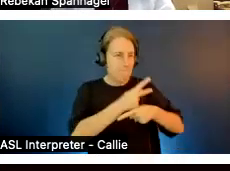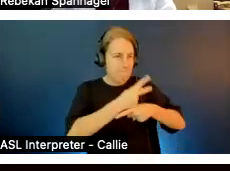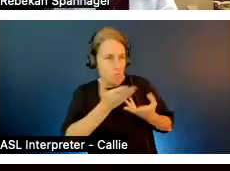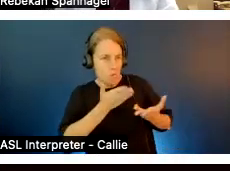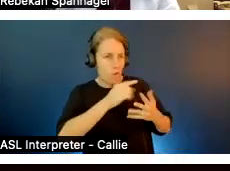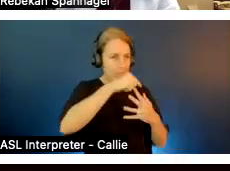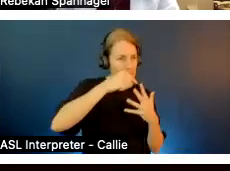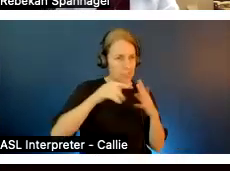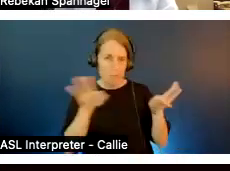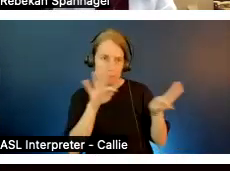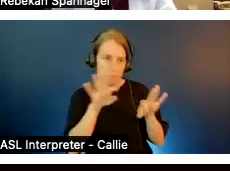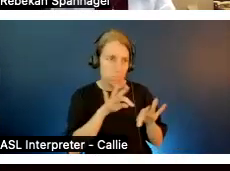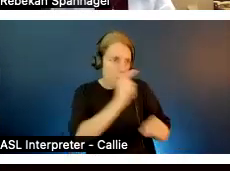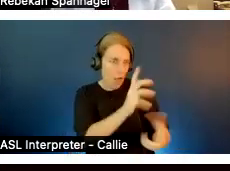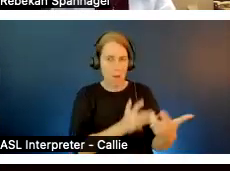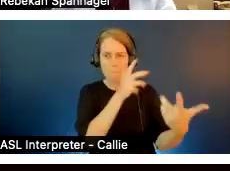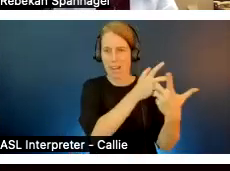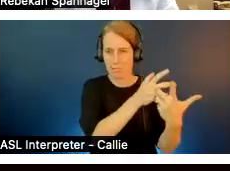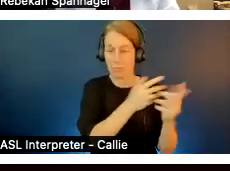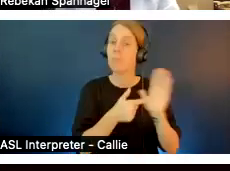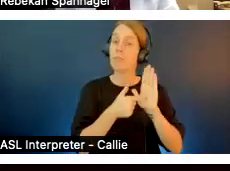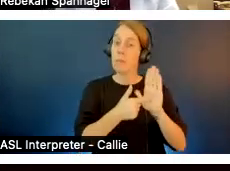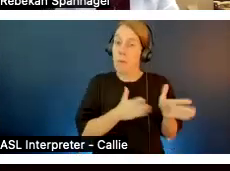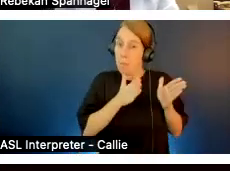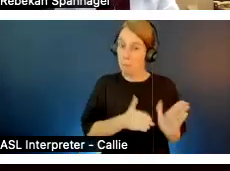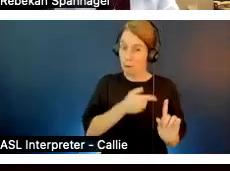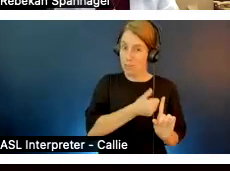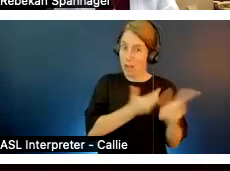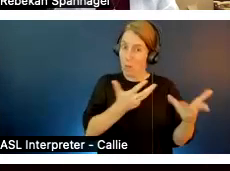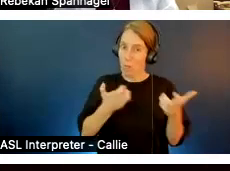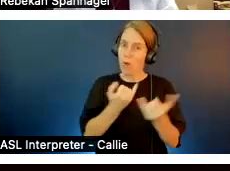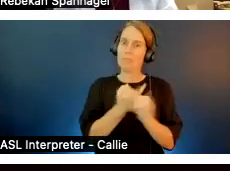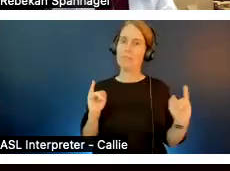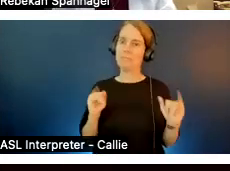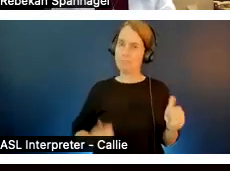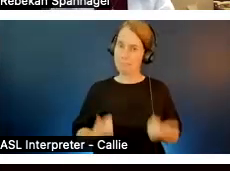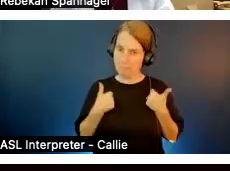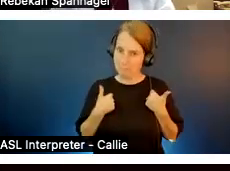need to be able to live say in an apartment or you know in a private home or something like that